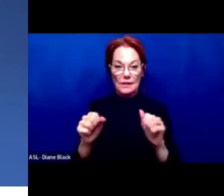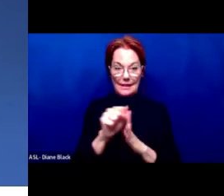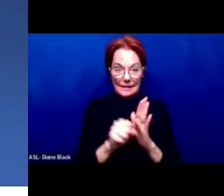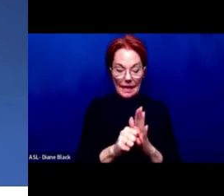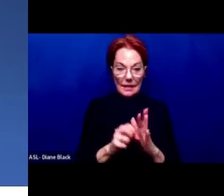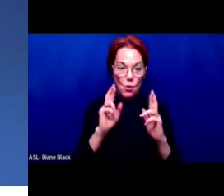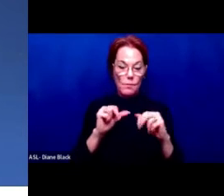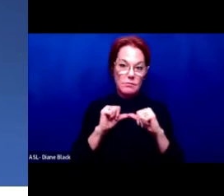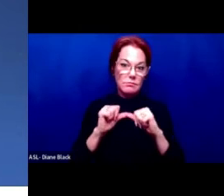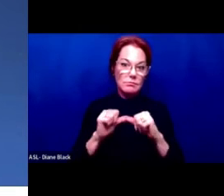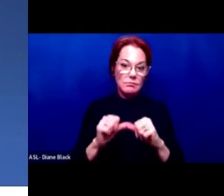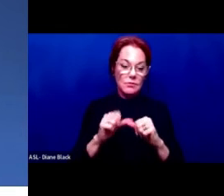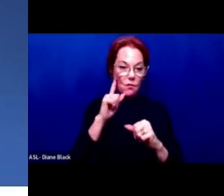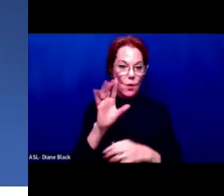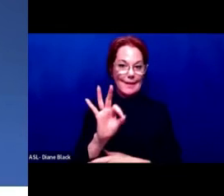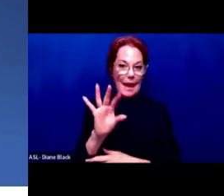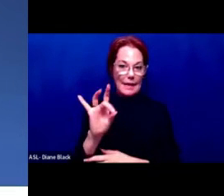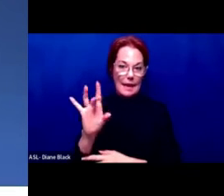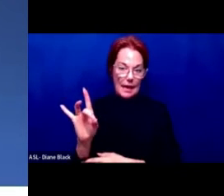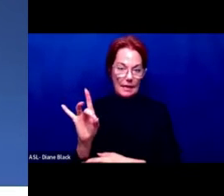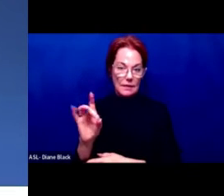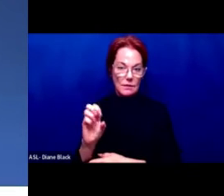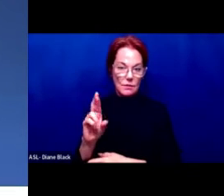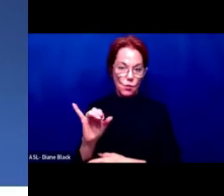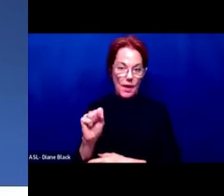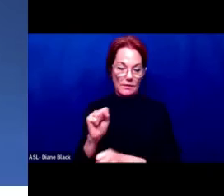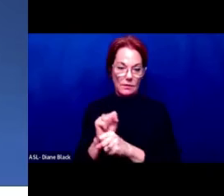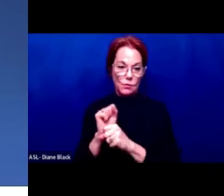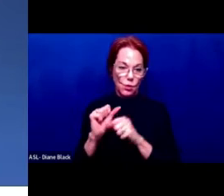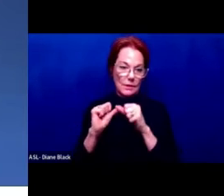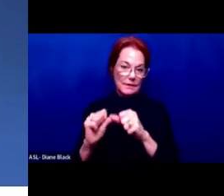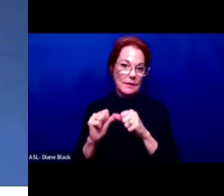crisis lifeline work continues in states. Next slide, please.